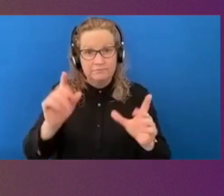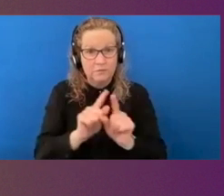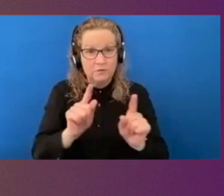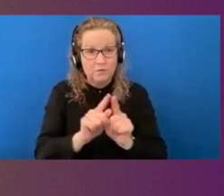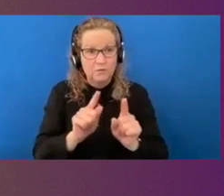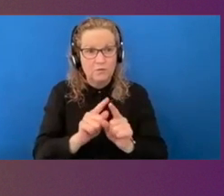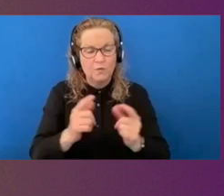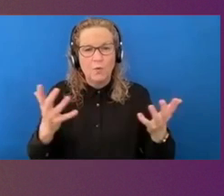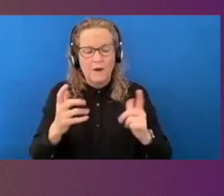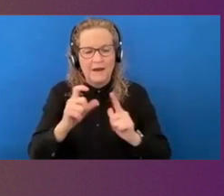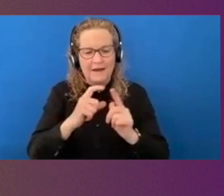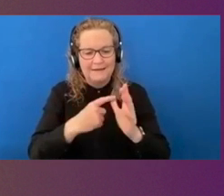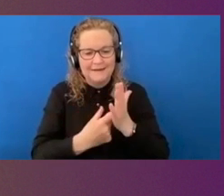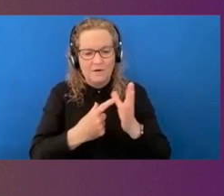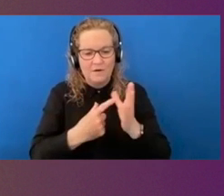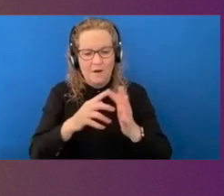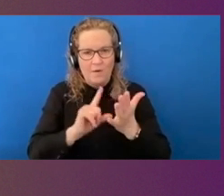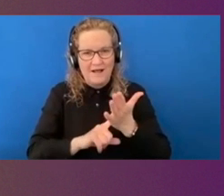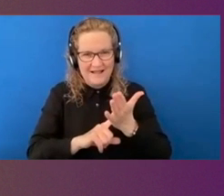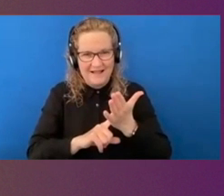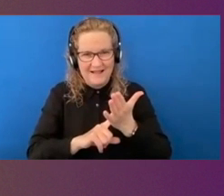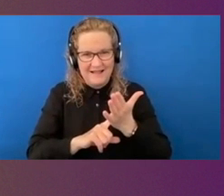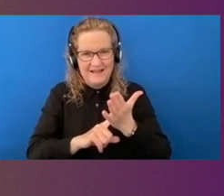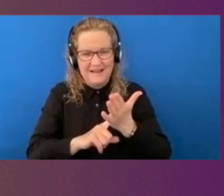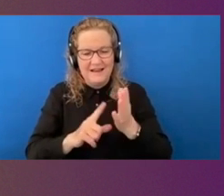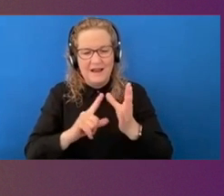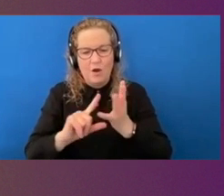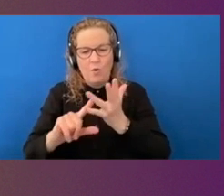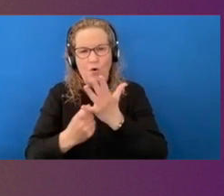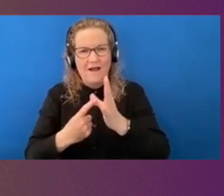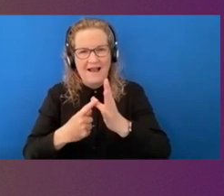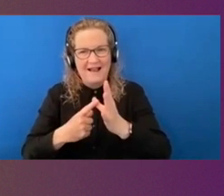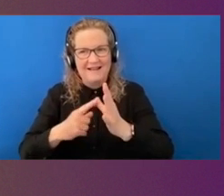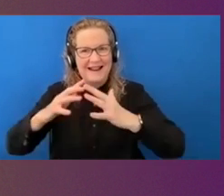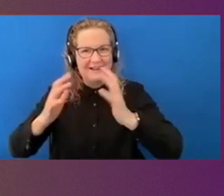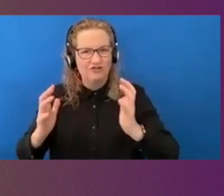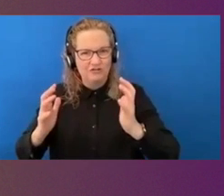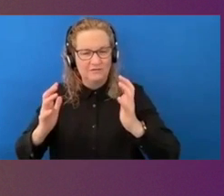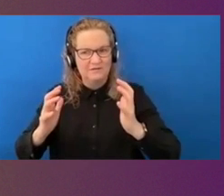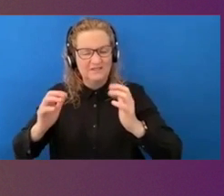of the Dharawal people of the Eora nation this is their land never seated always sacred